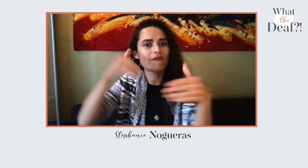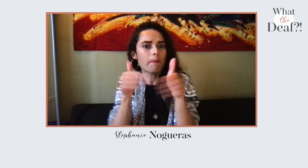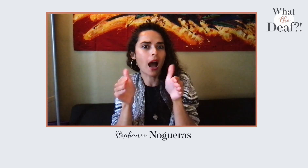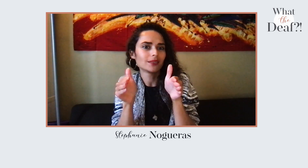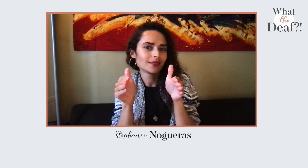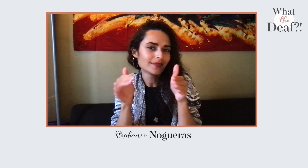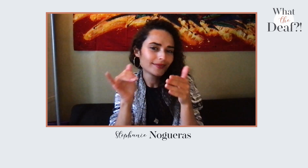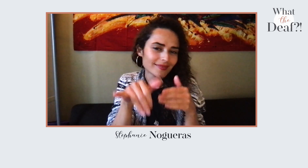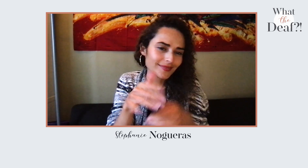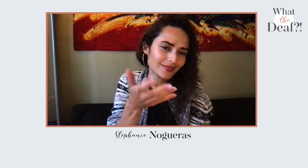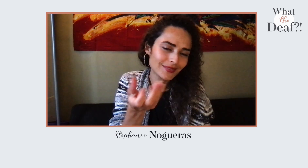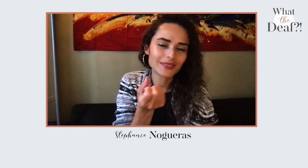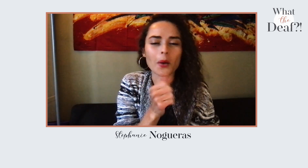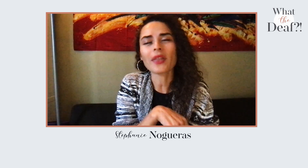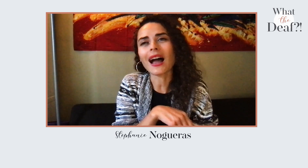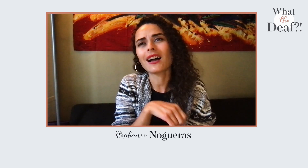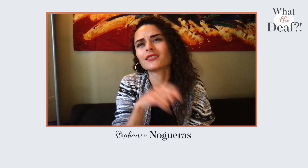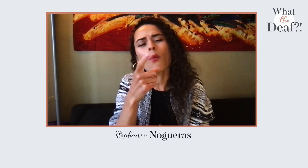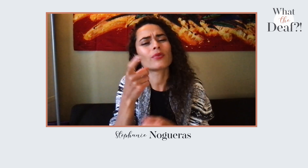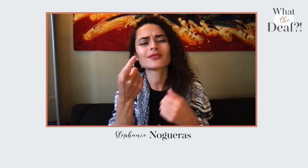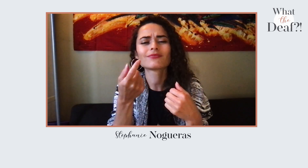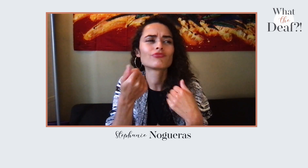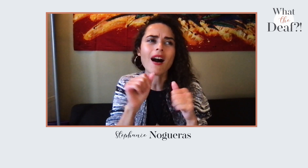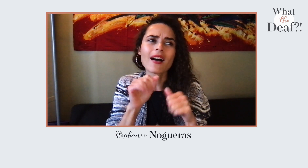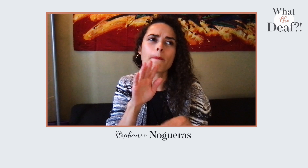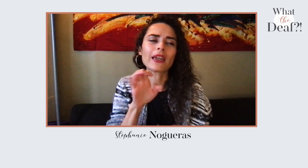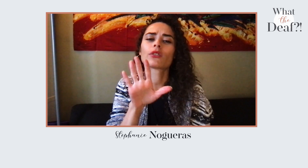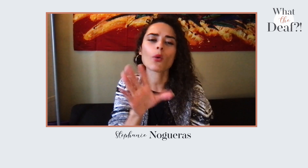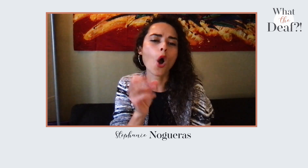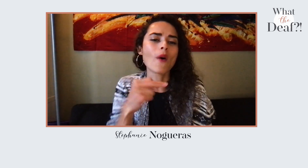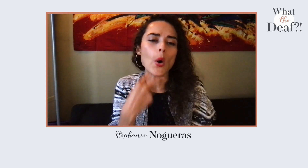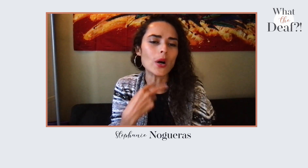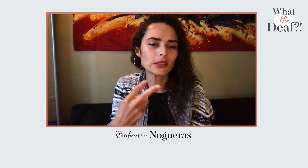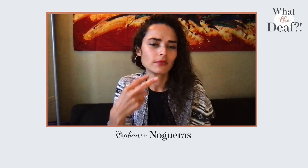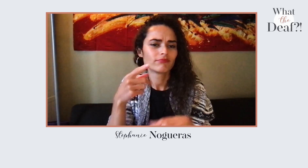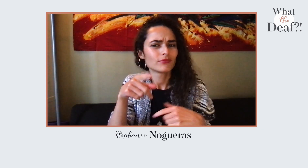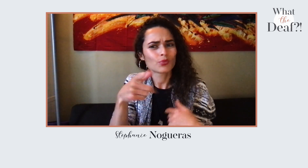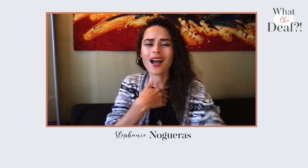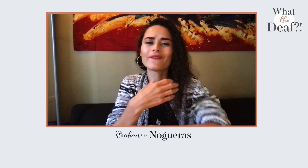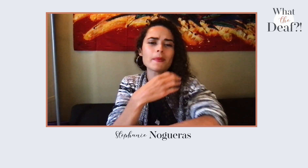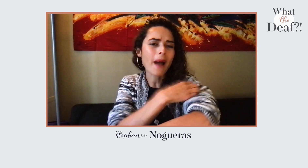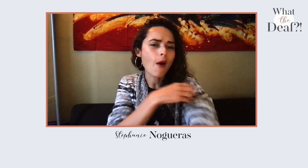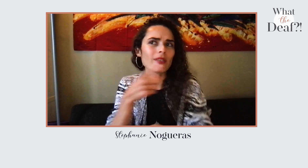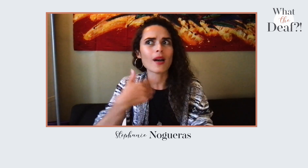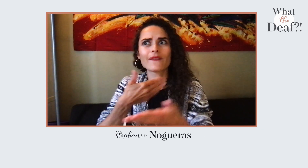So I try to get the writers to think outside of the box, but really I want to emphasize that you need to be your own voice.